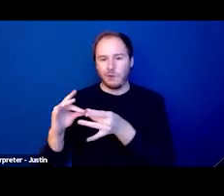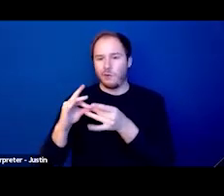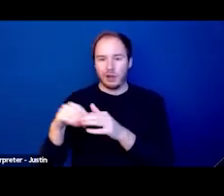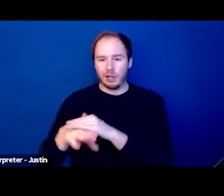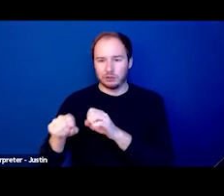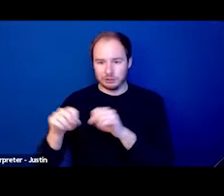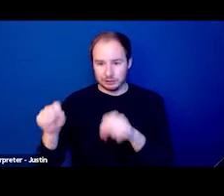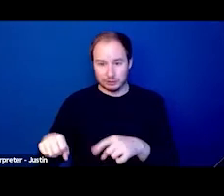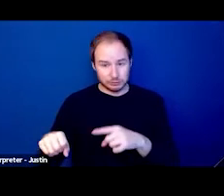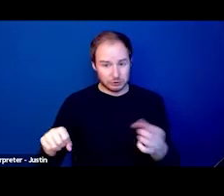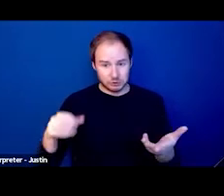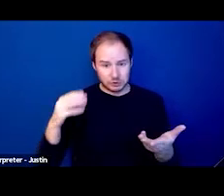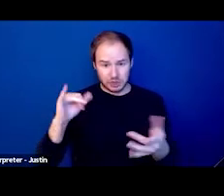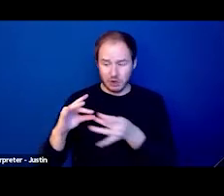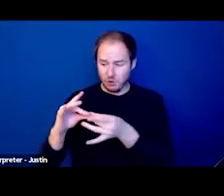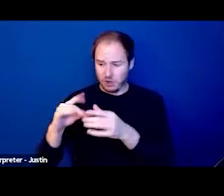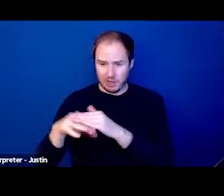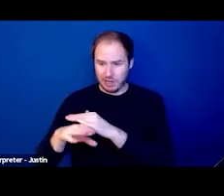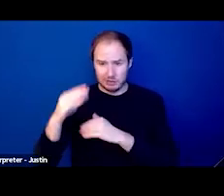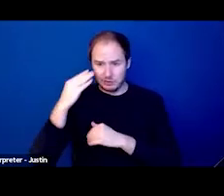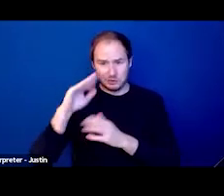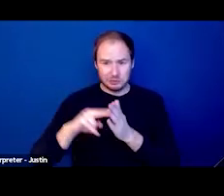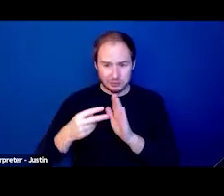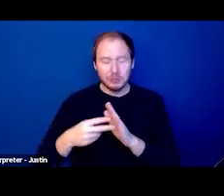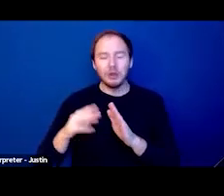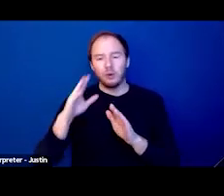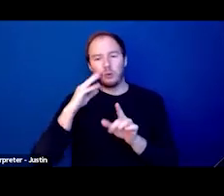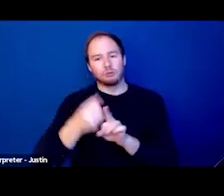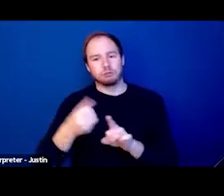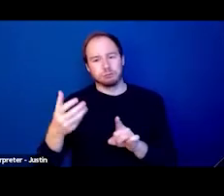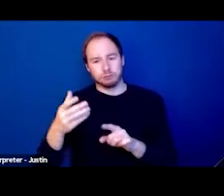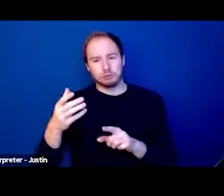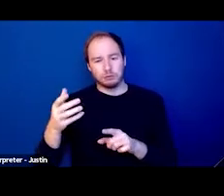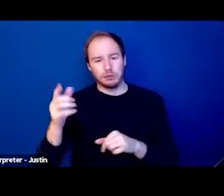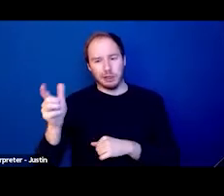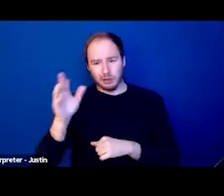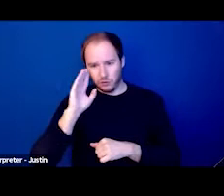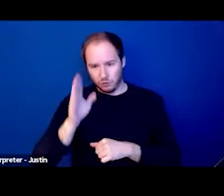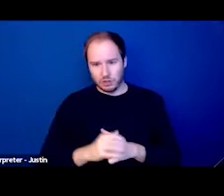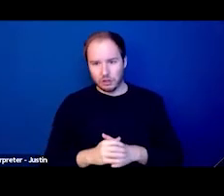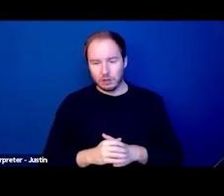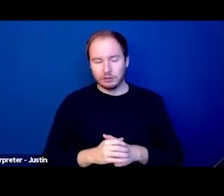And if you don't know what Coordinated Entry is, I promise you, we are going to delve into that a little later in our session.